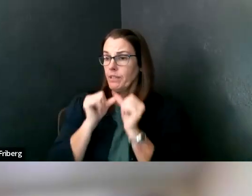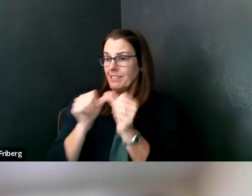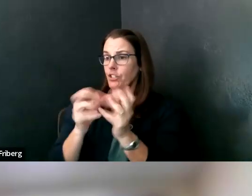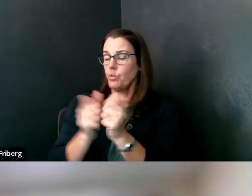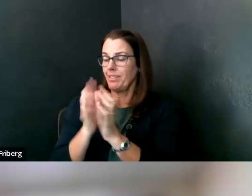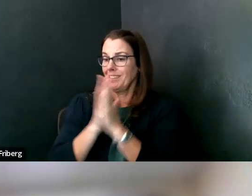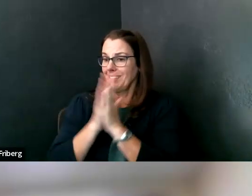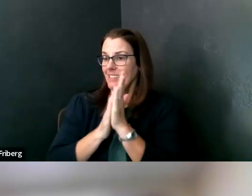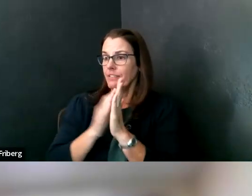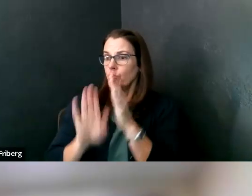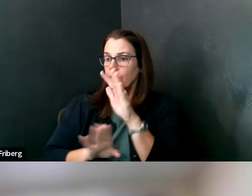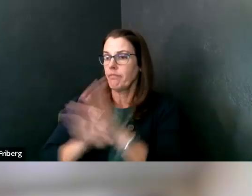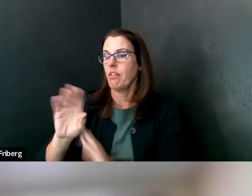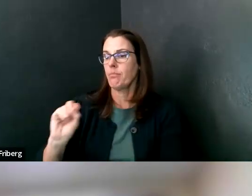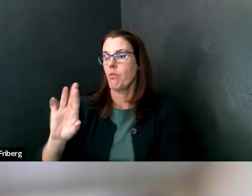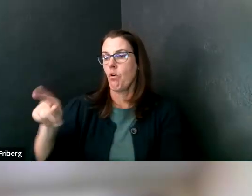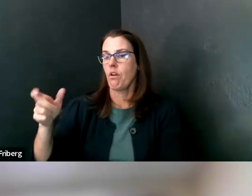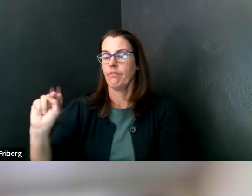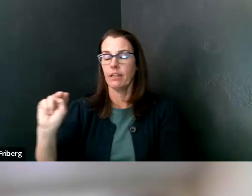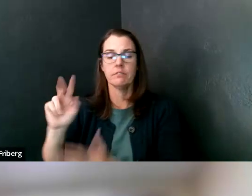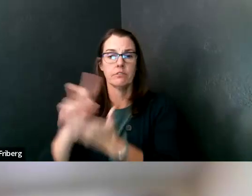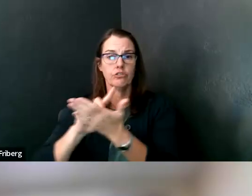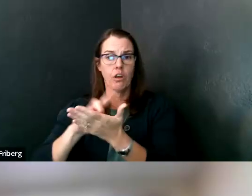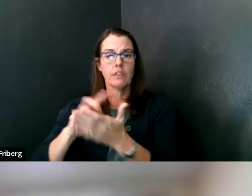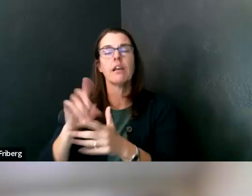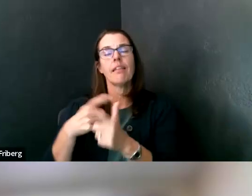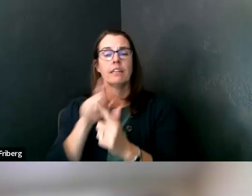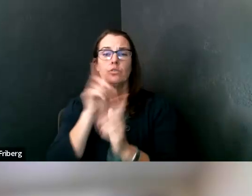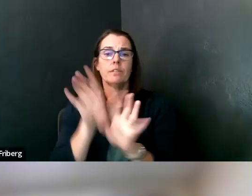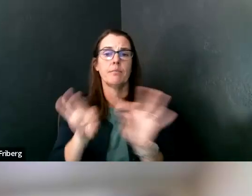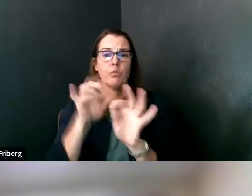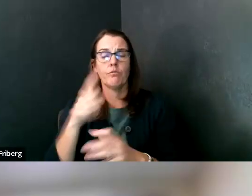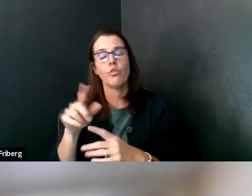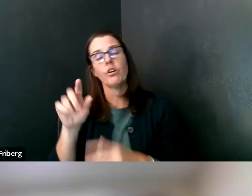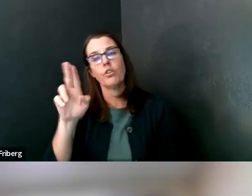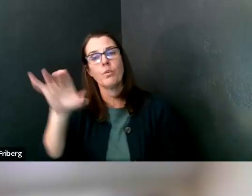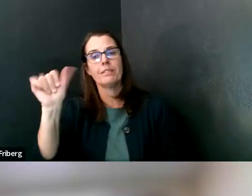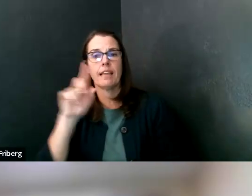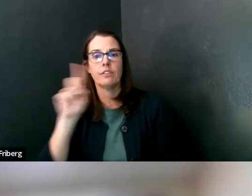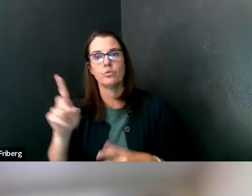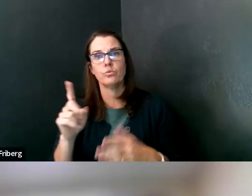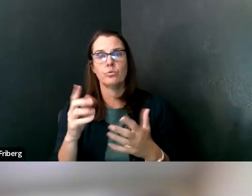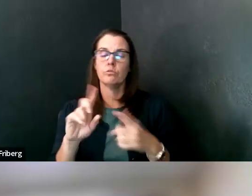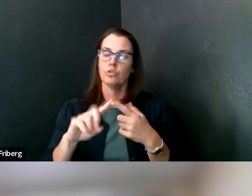is also critical for the United States to maintain its leadership in biomedical innovation. Recently,